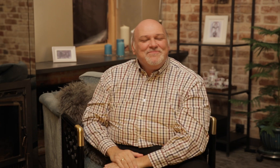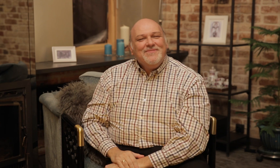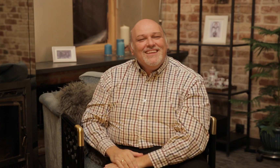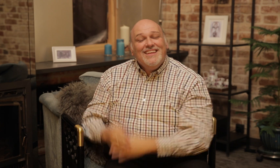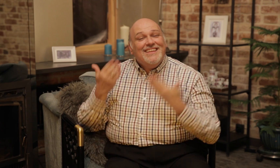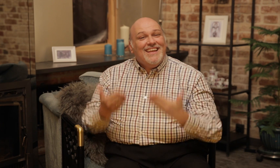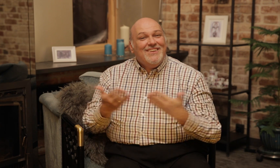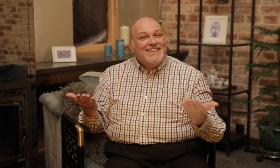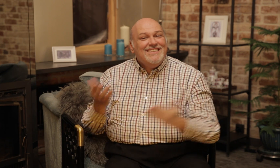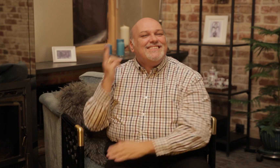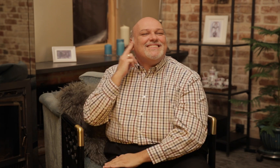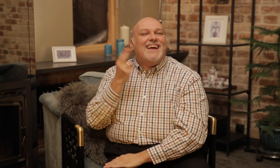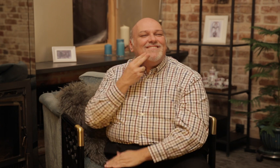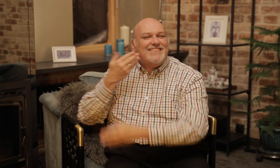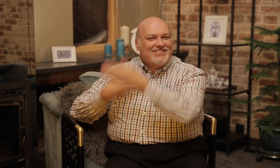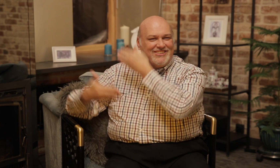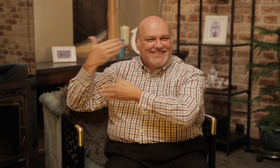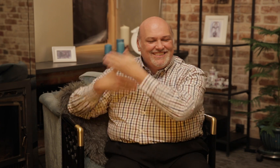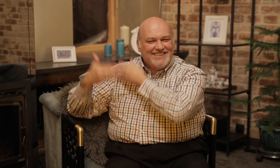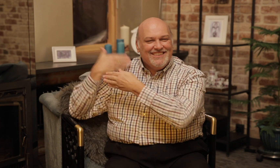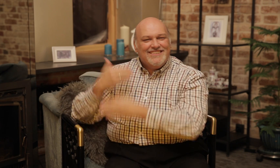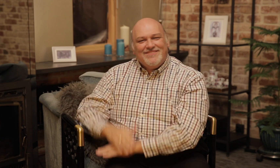Now it’s time for Deaf History.